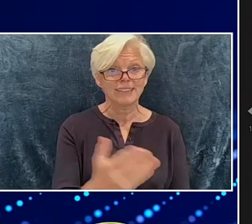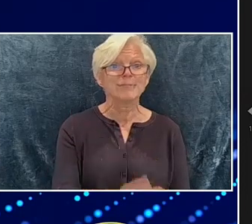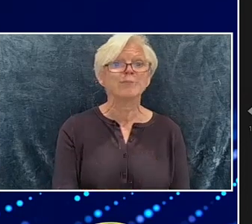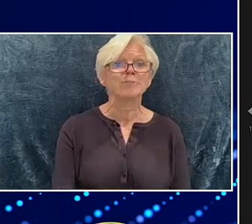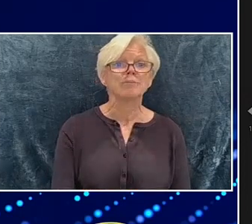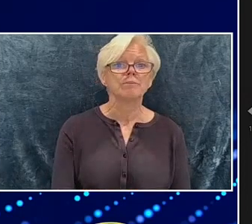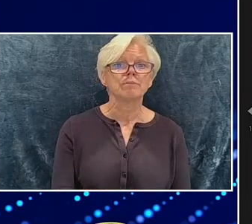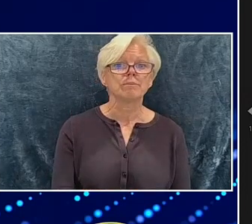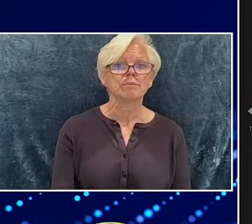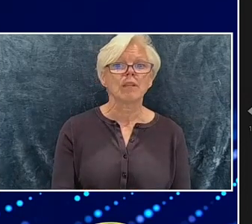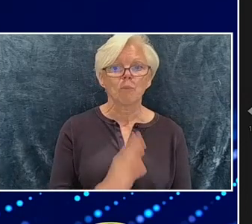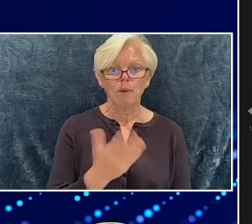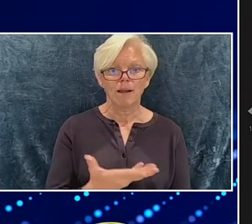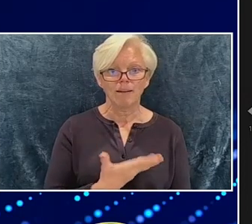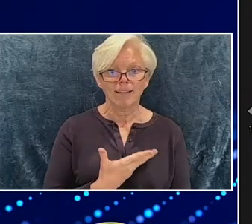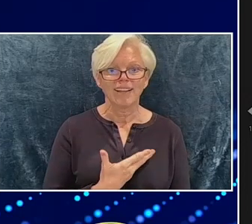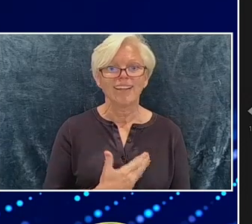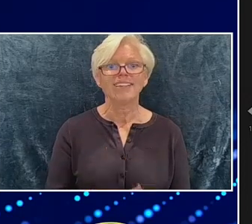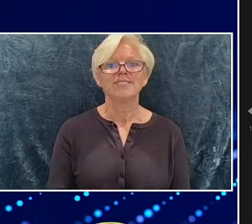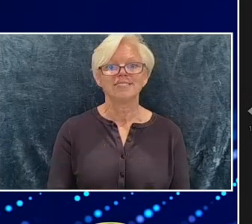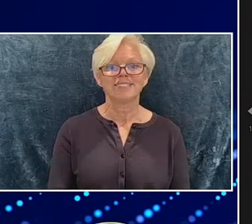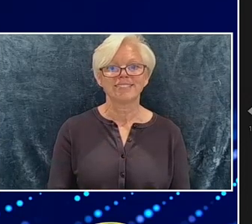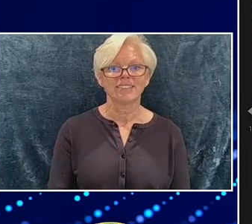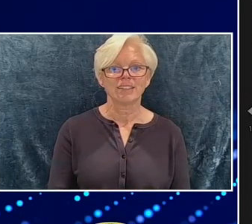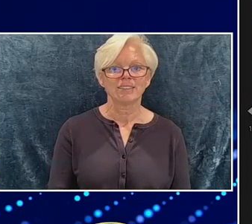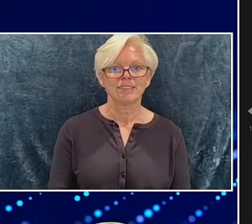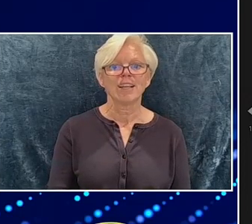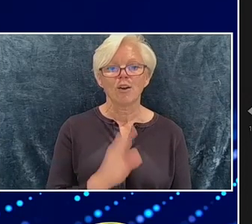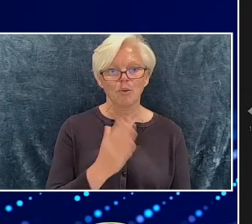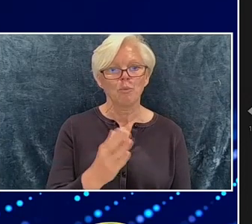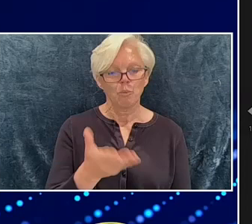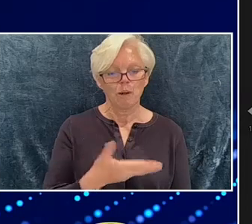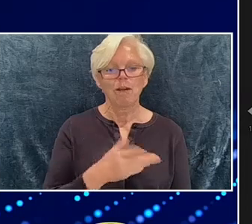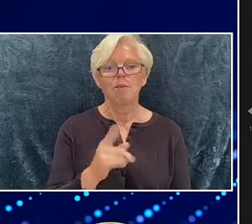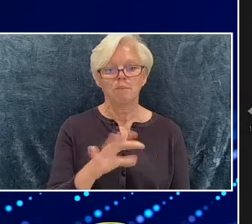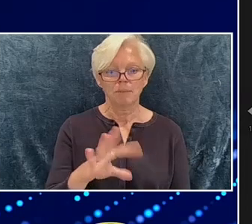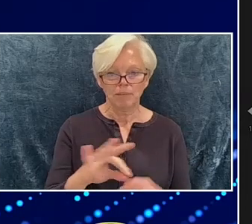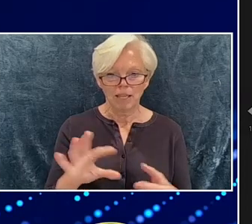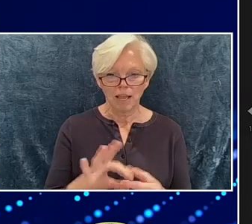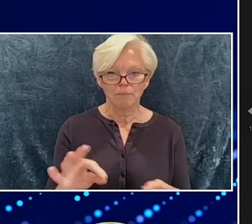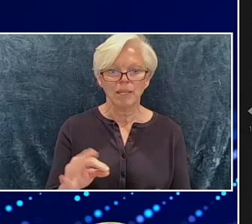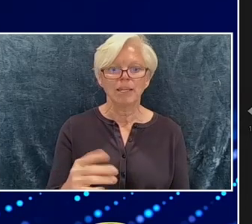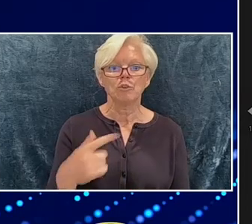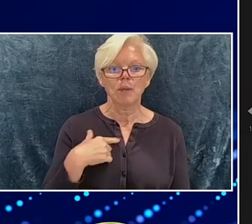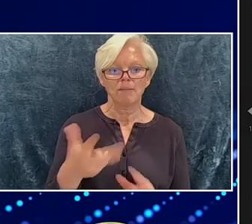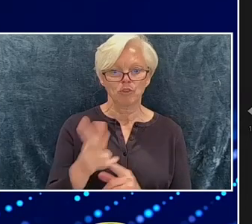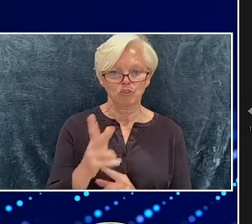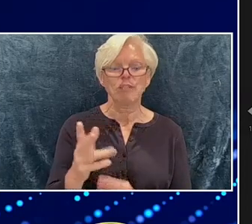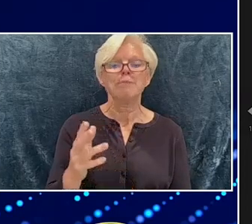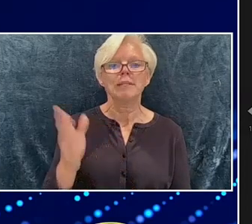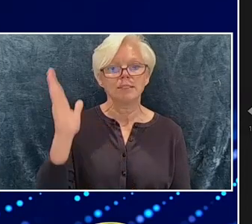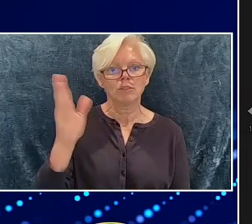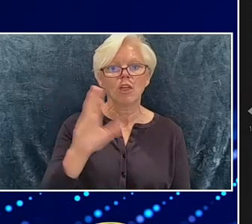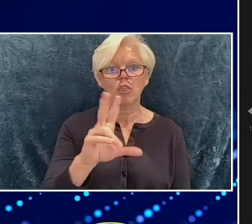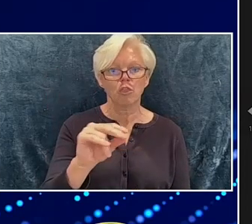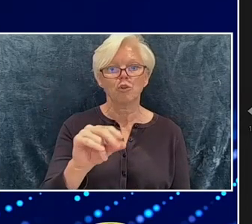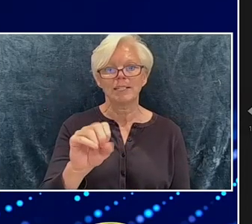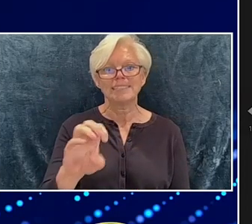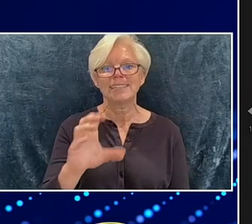Welcome, Karen. Good afternoon. Welcome to public comment. You'll have three minutes to address the committee with a 30-second heads-up, and the floor is all yours.